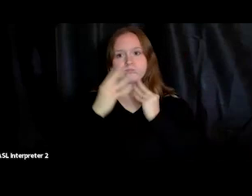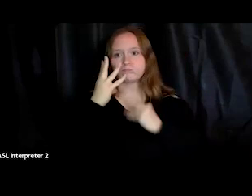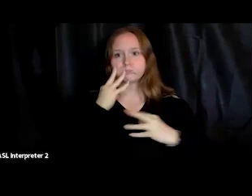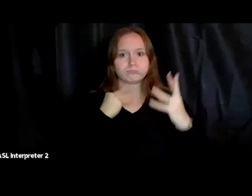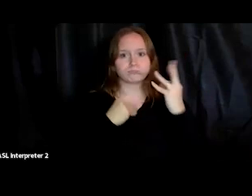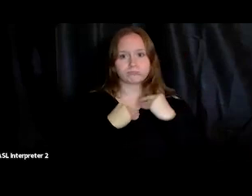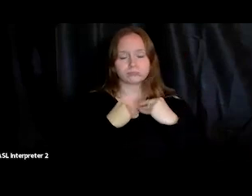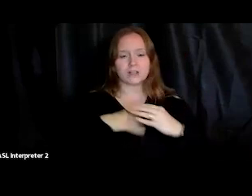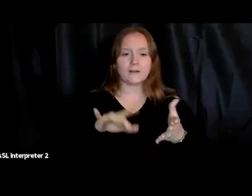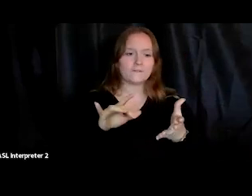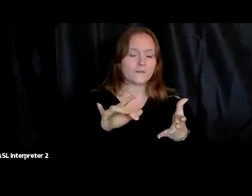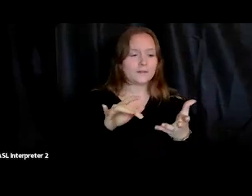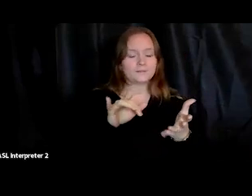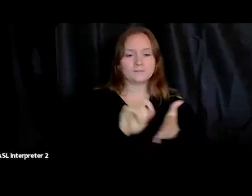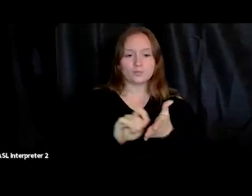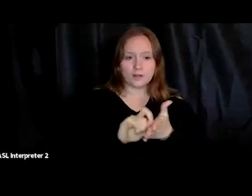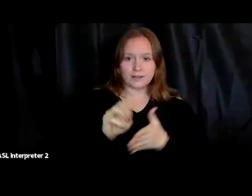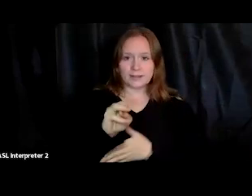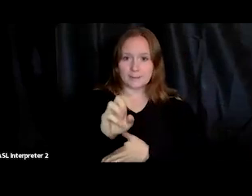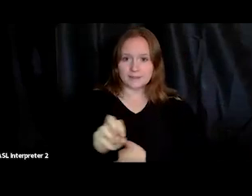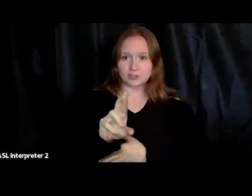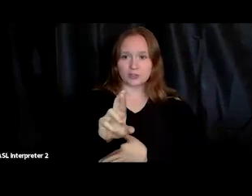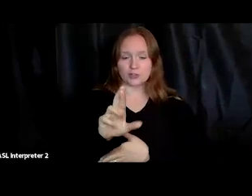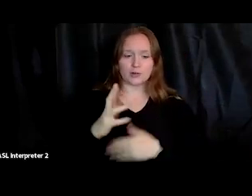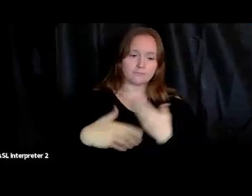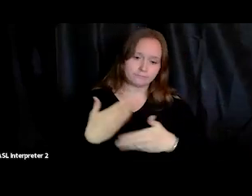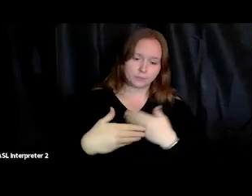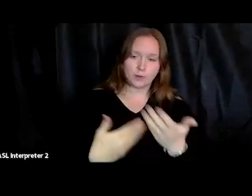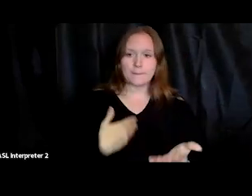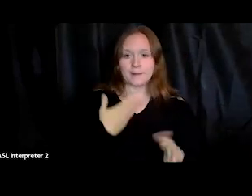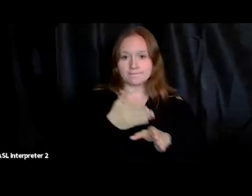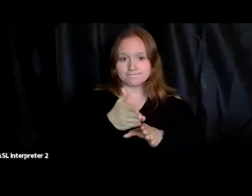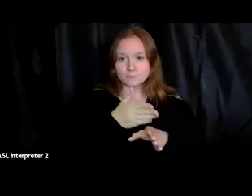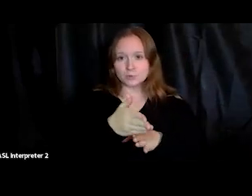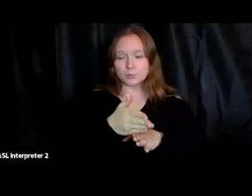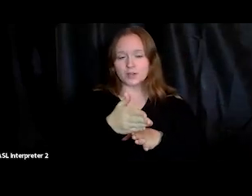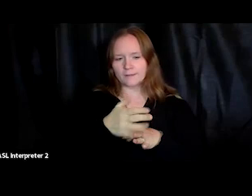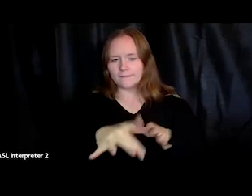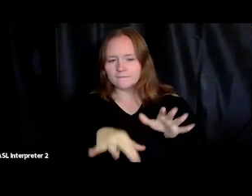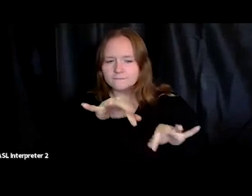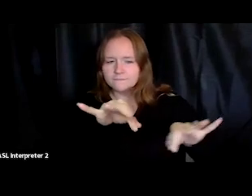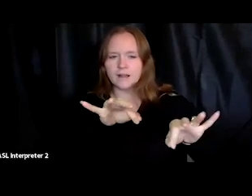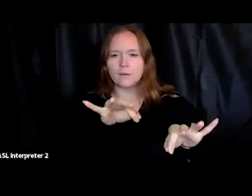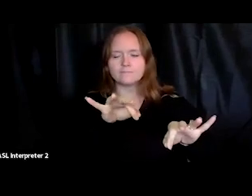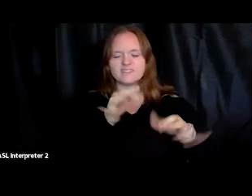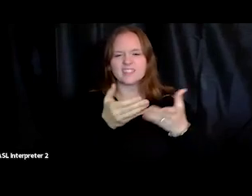And throughout my career, I have discovered some tricks and tips and that's what I want to share